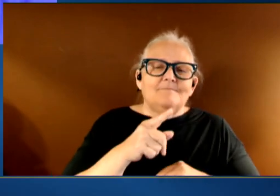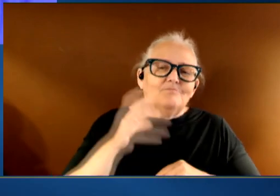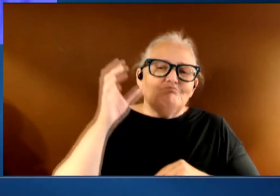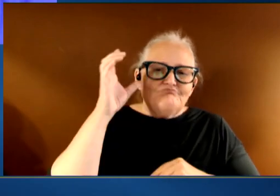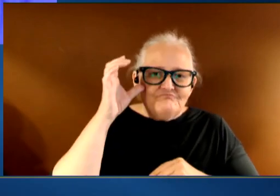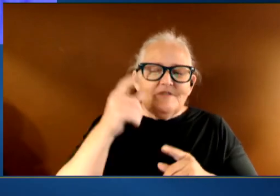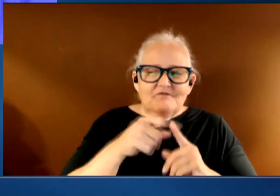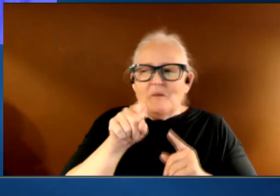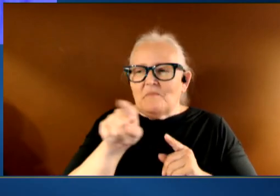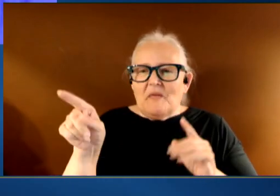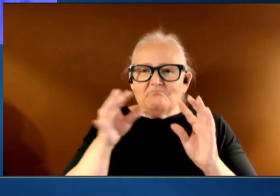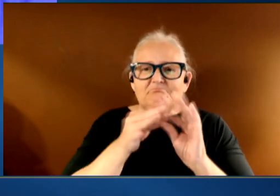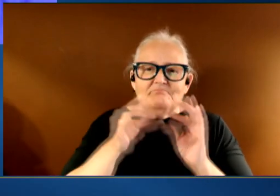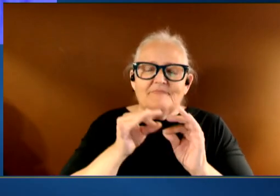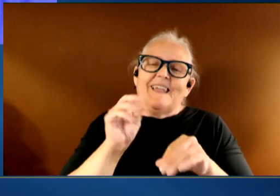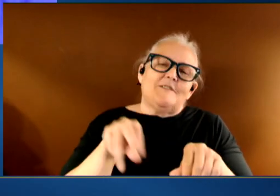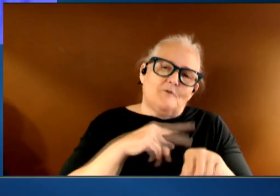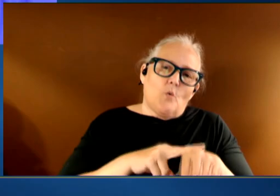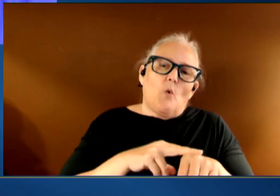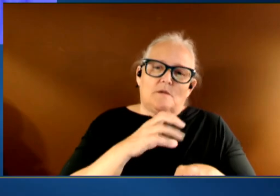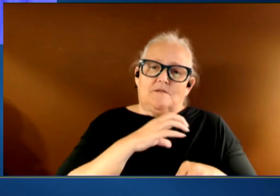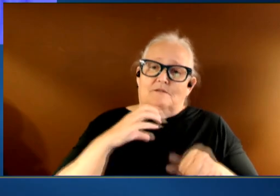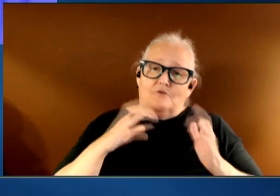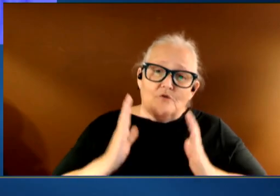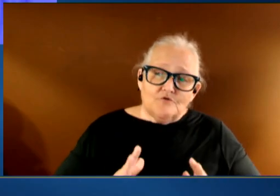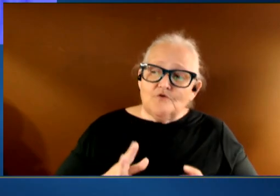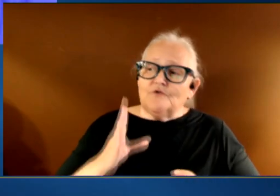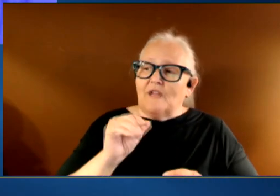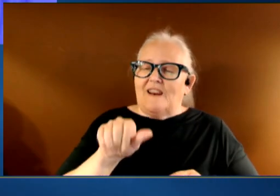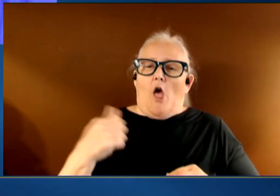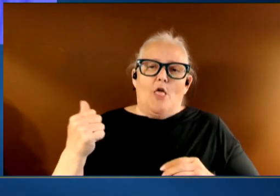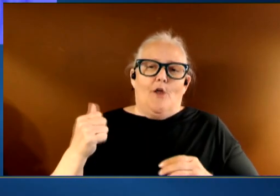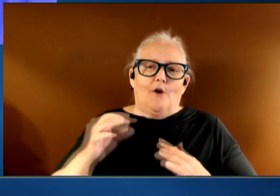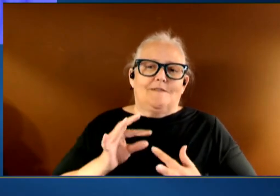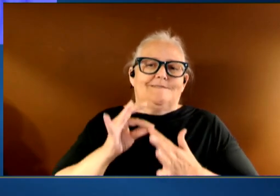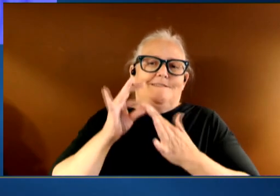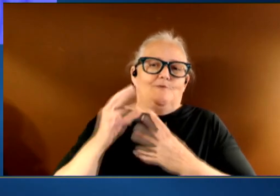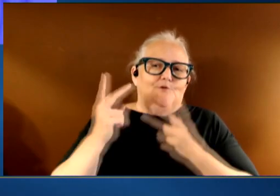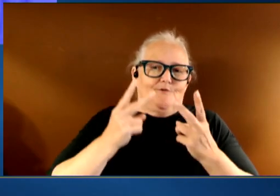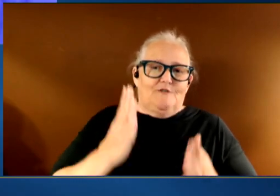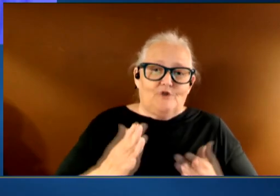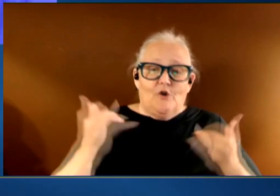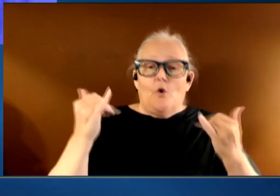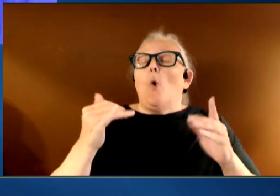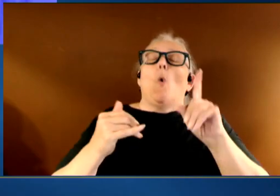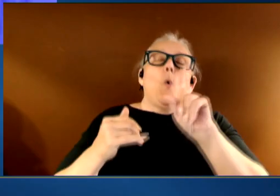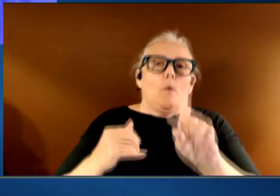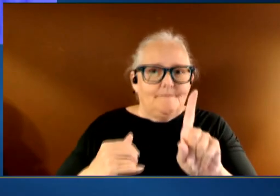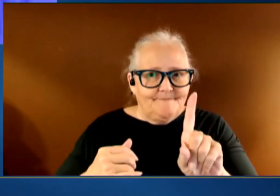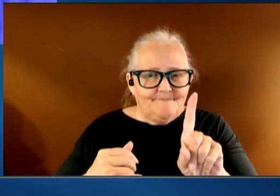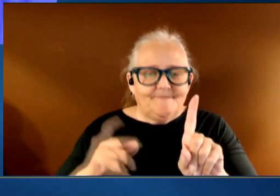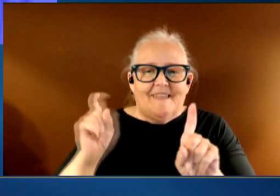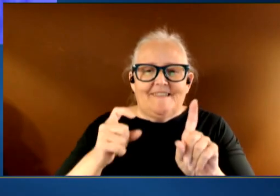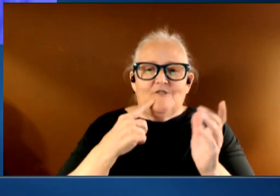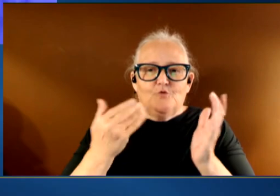and then of course, members of Congress and other distinguished guests. But with that, it is my -- oh, and actually, I should repeat, as Lizzie said, it's the federal government and it's